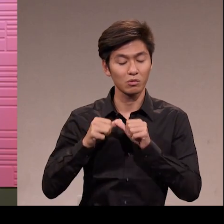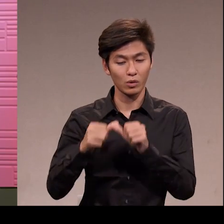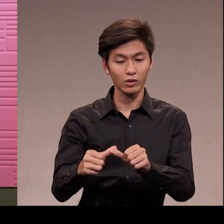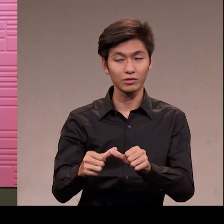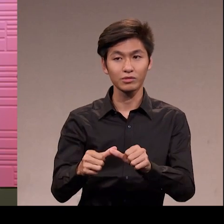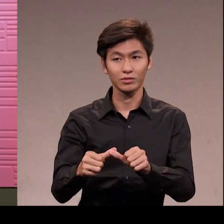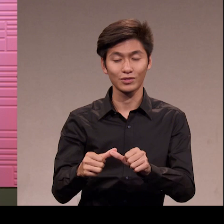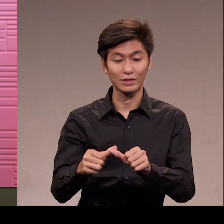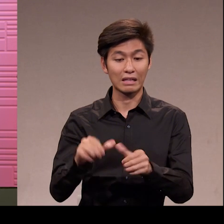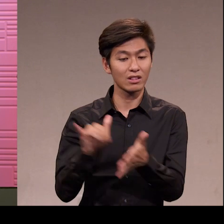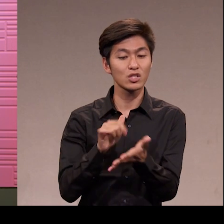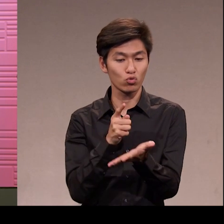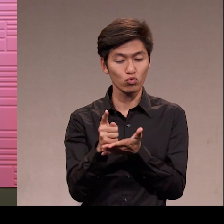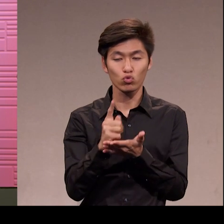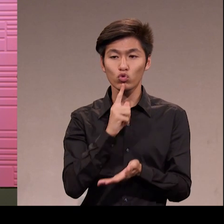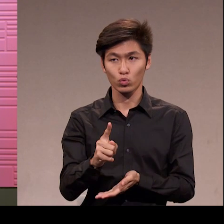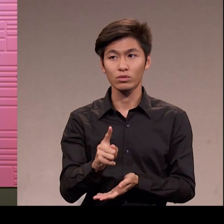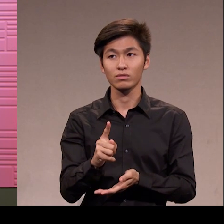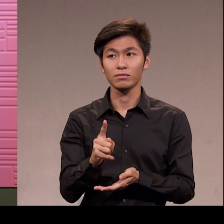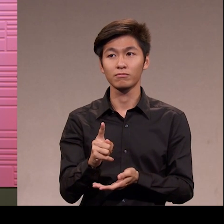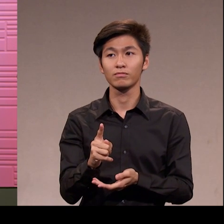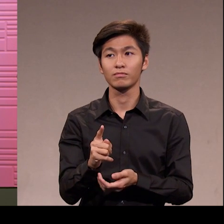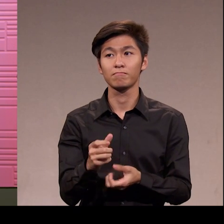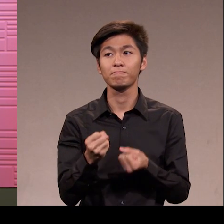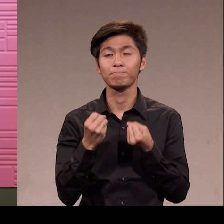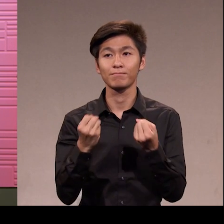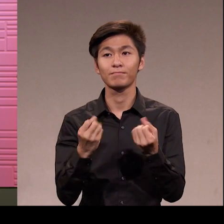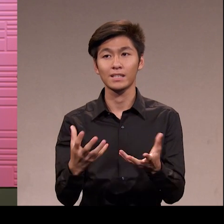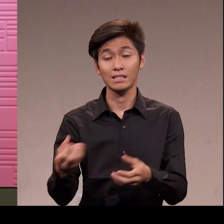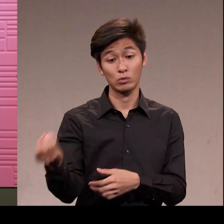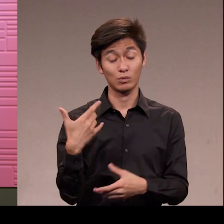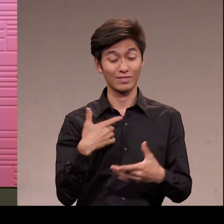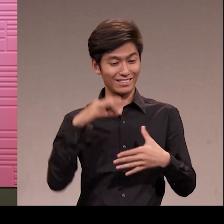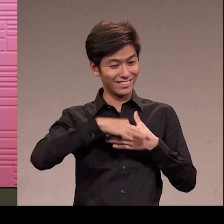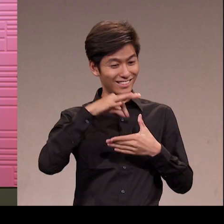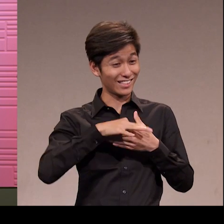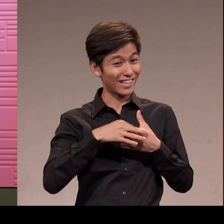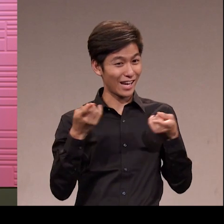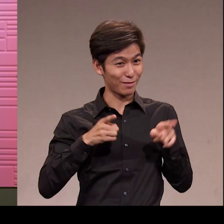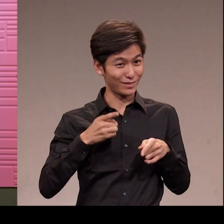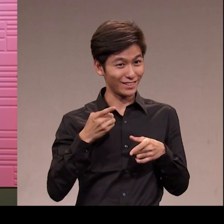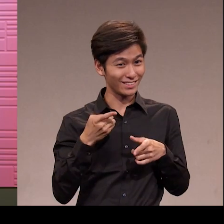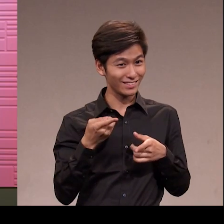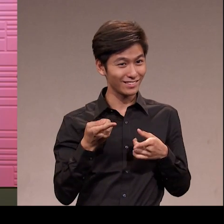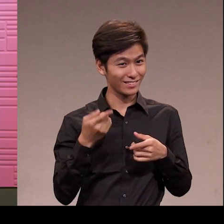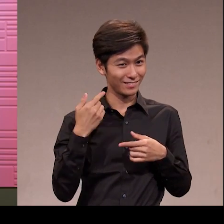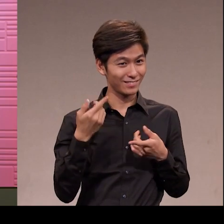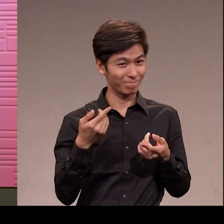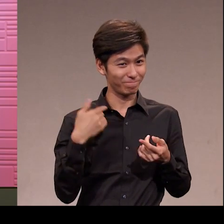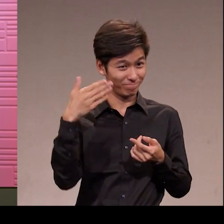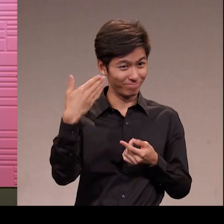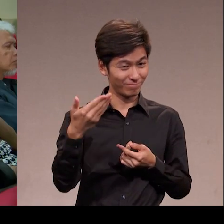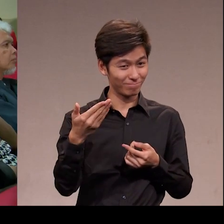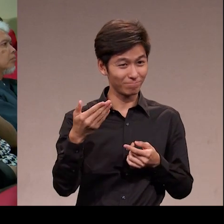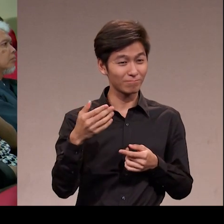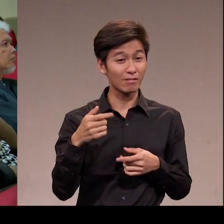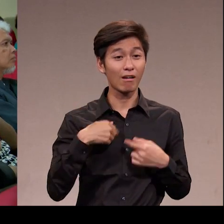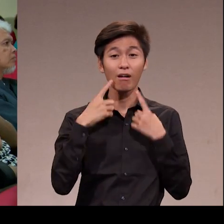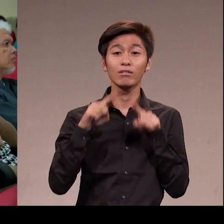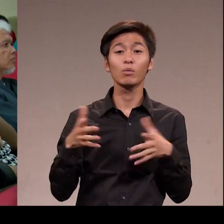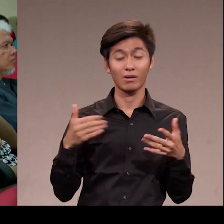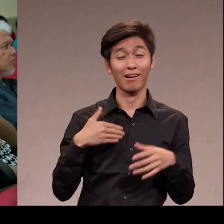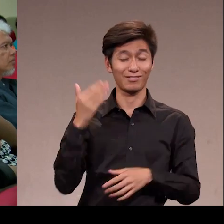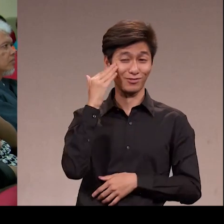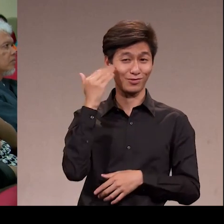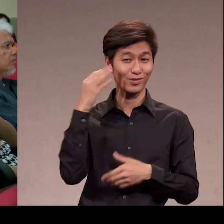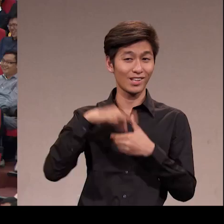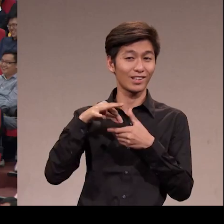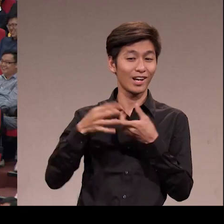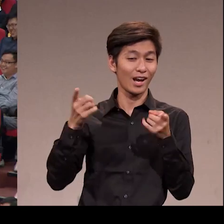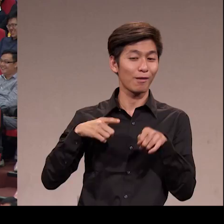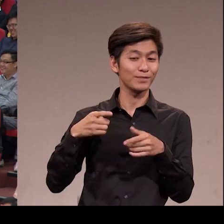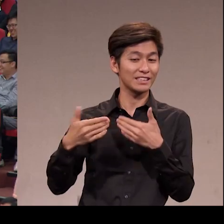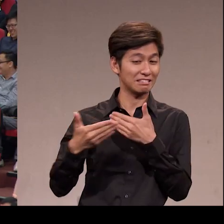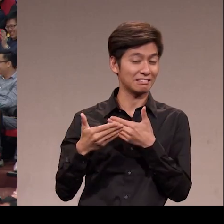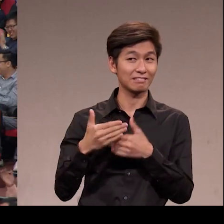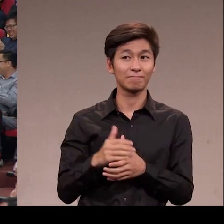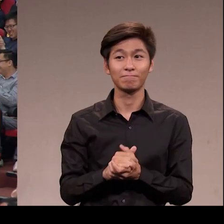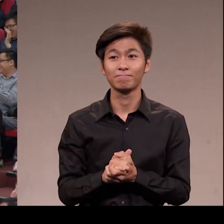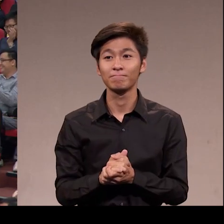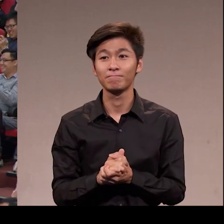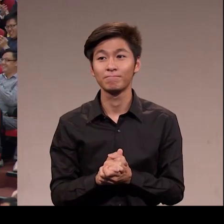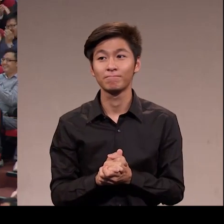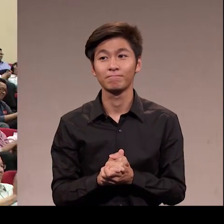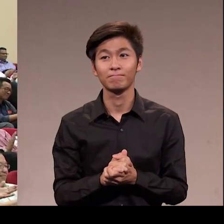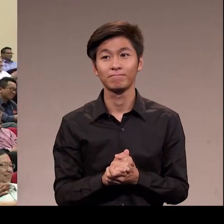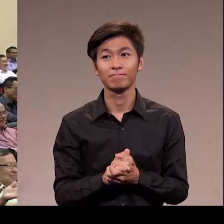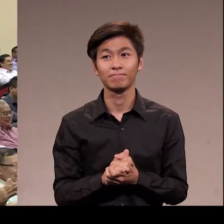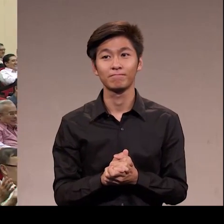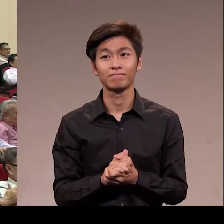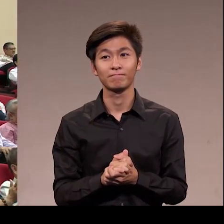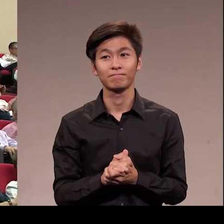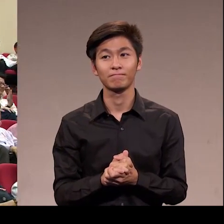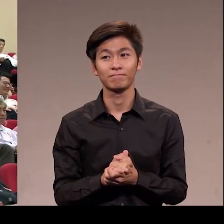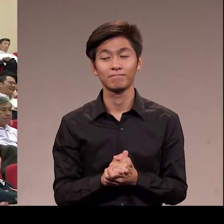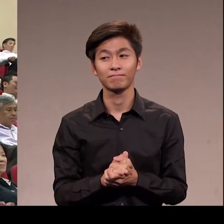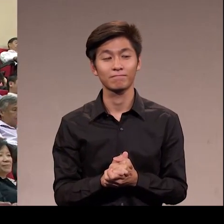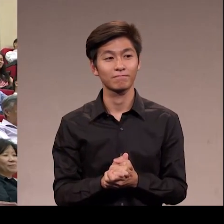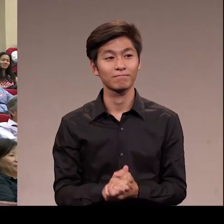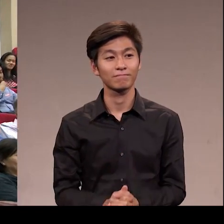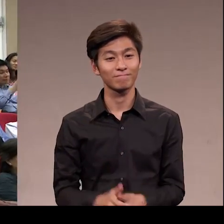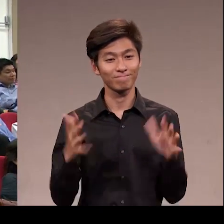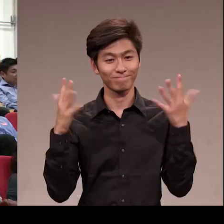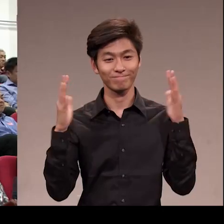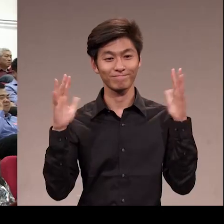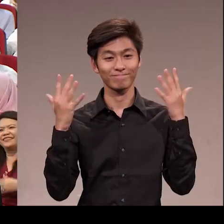Many tell me that elections are coming. My reply was, "I heard about about it!"